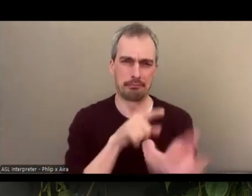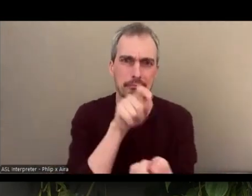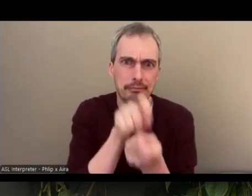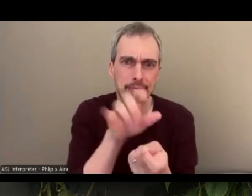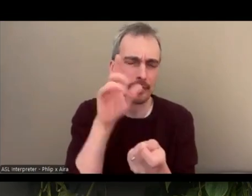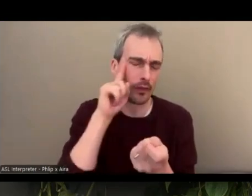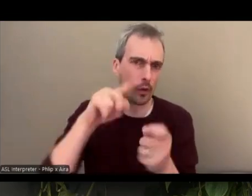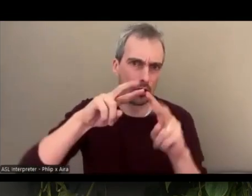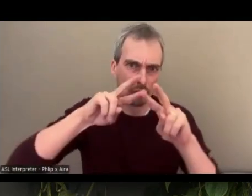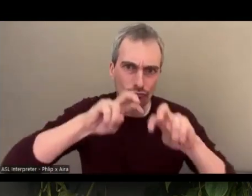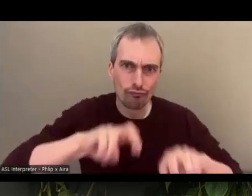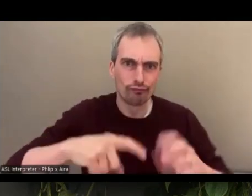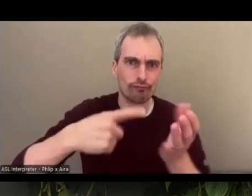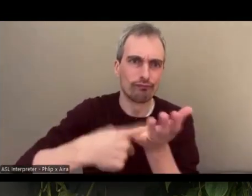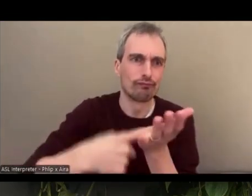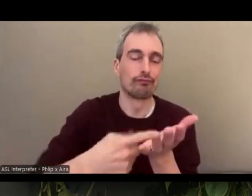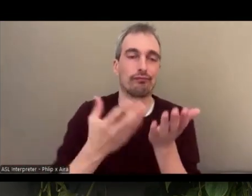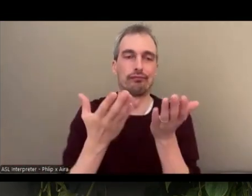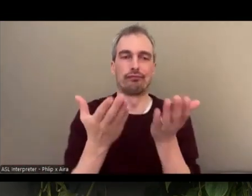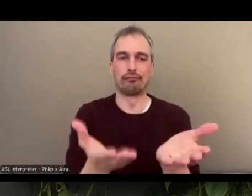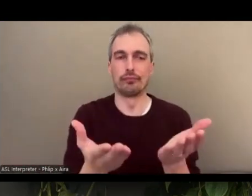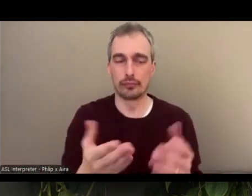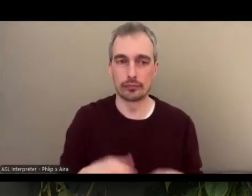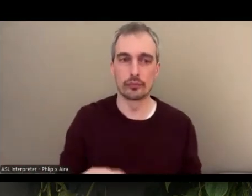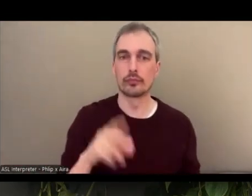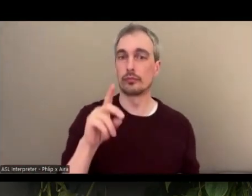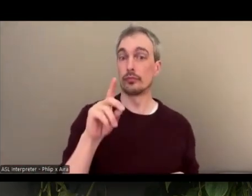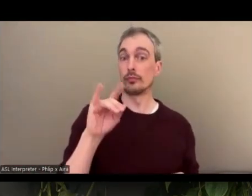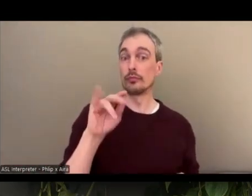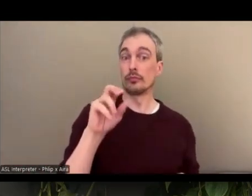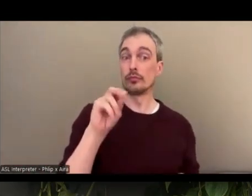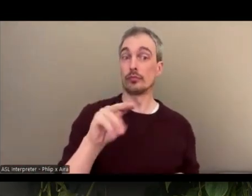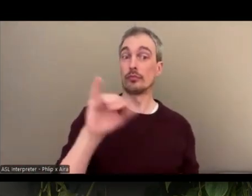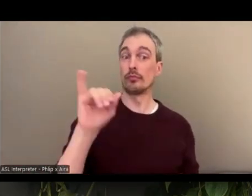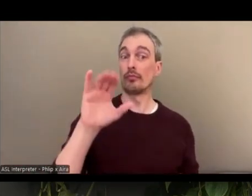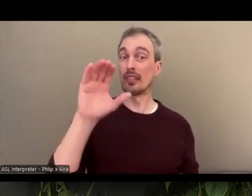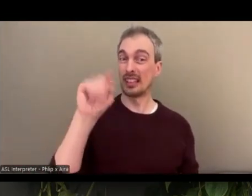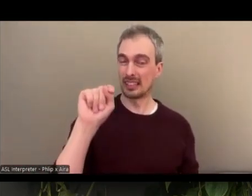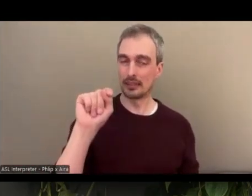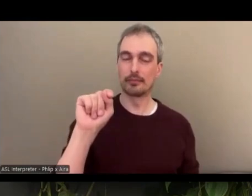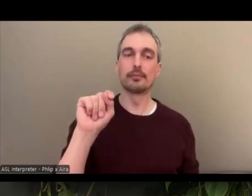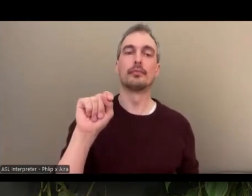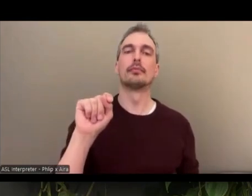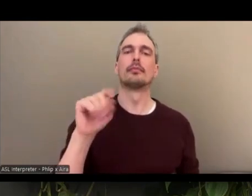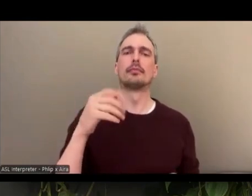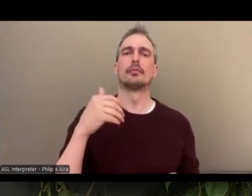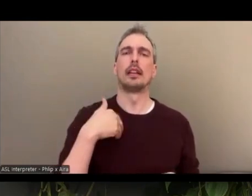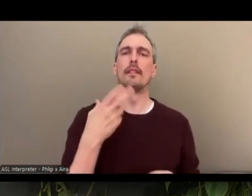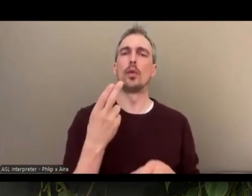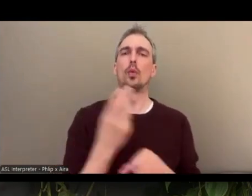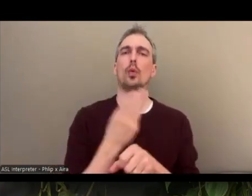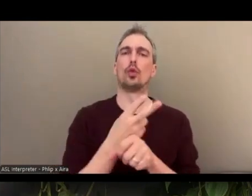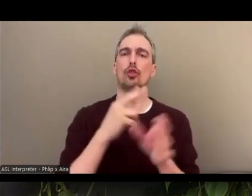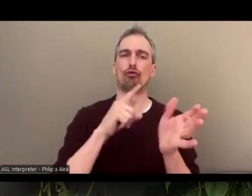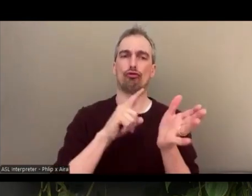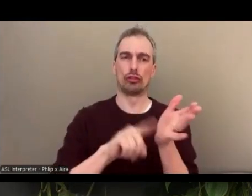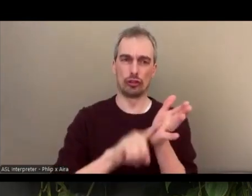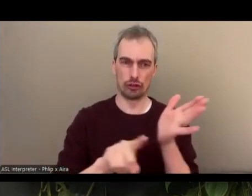Under the ICT dimension -- the W3C model includes a category called user research. Emily, you'll be happy to hear that.